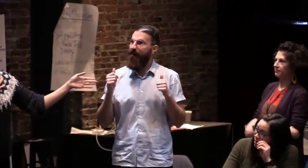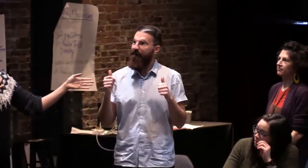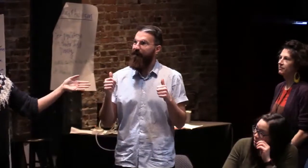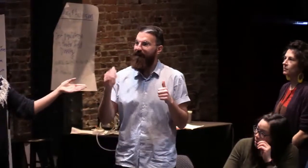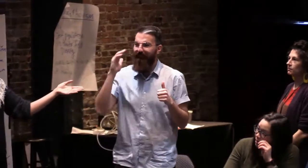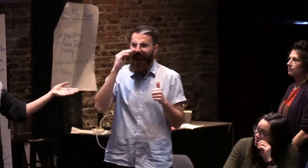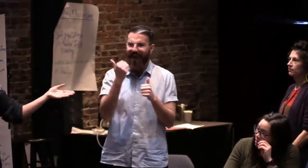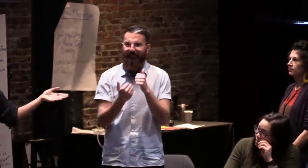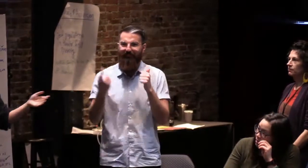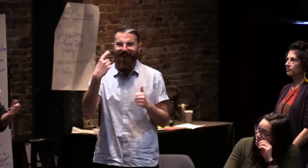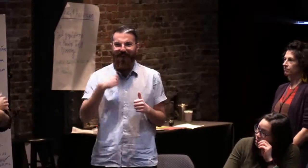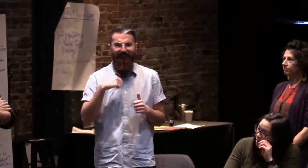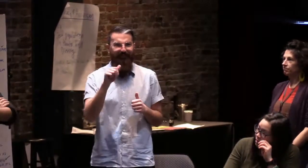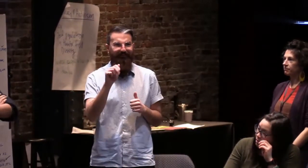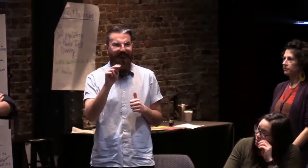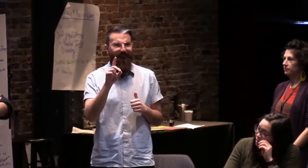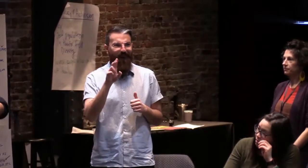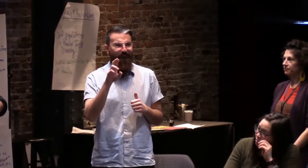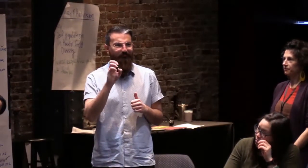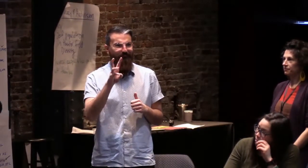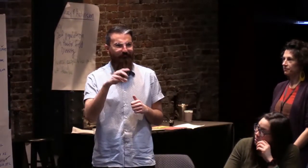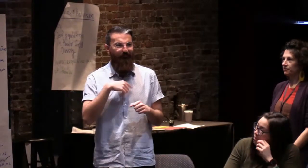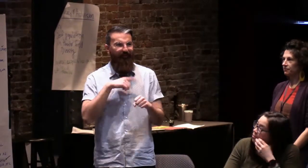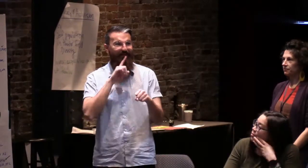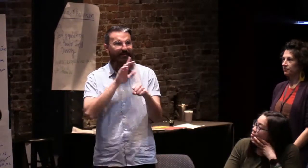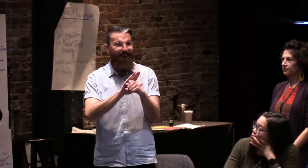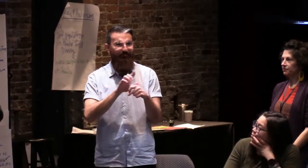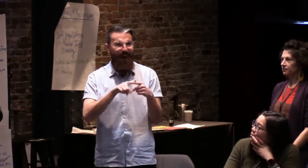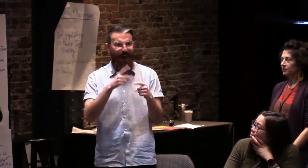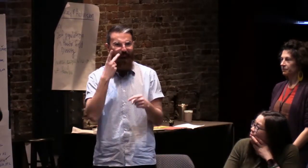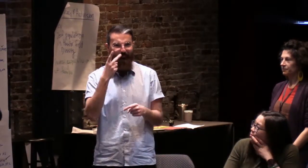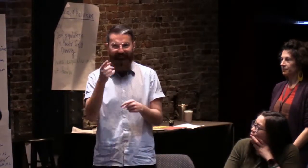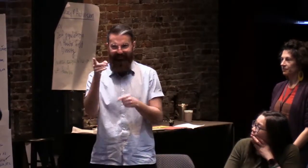[Female Interpreter] Andrew. Hi everyone, I'm Andrew,